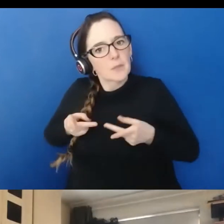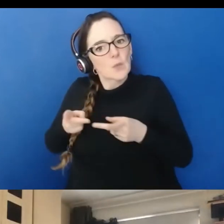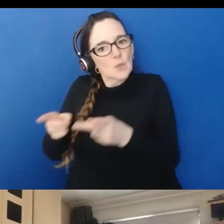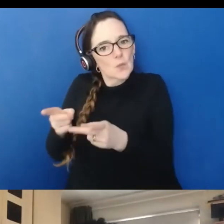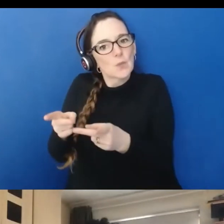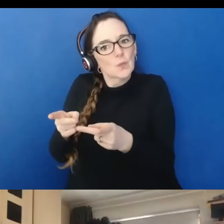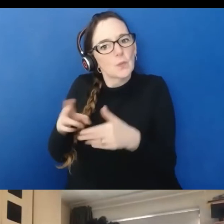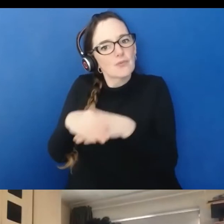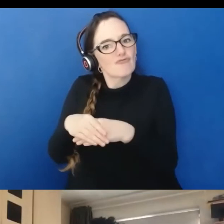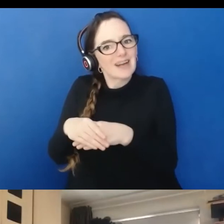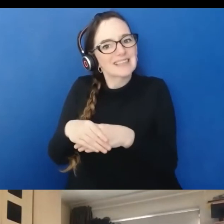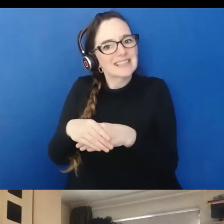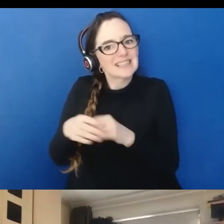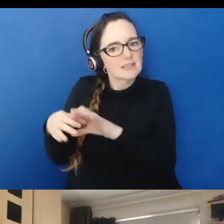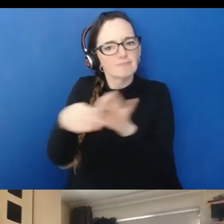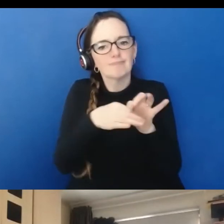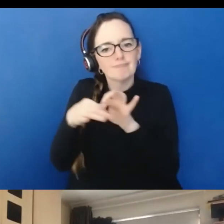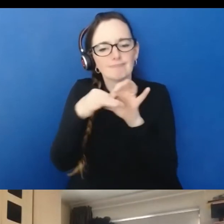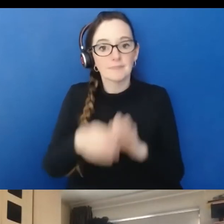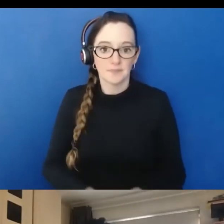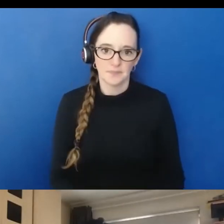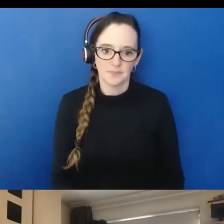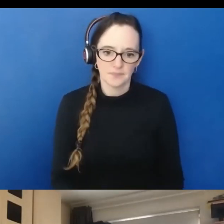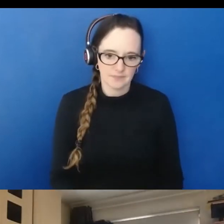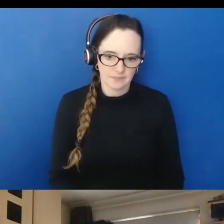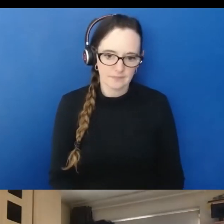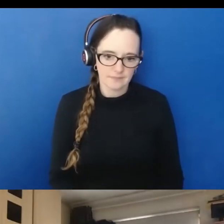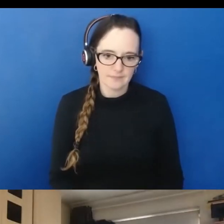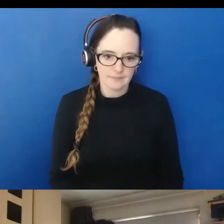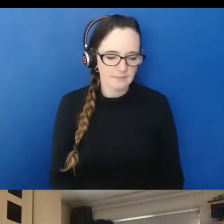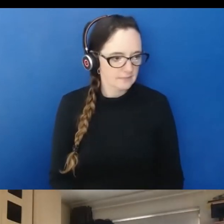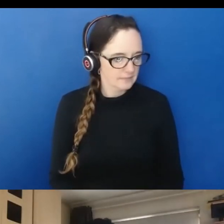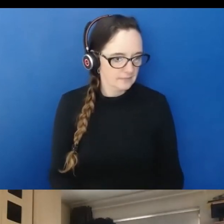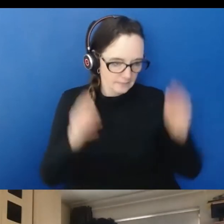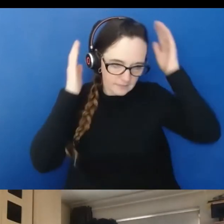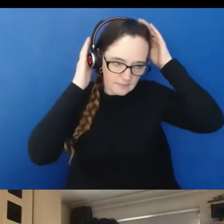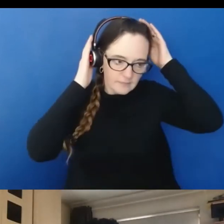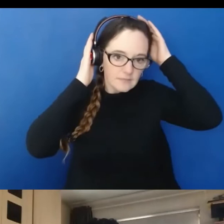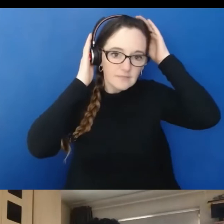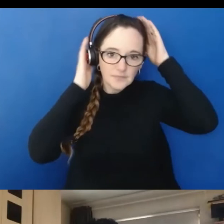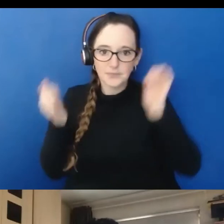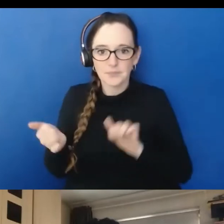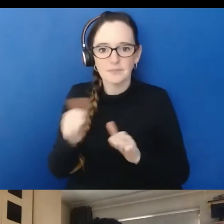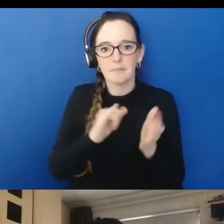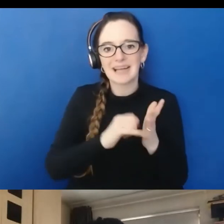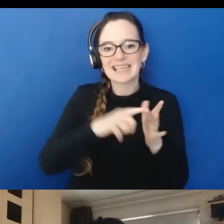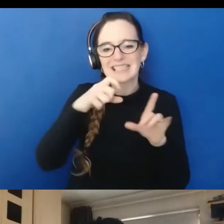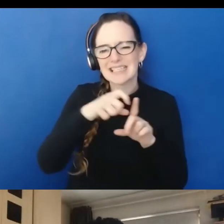Thank you for that answer. How intertwined or co-dependent do you think